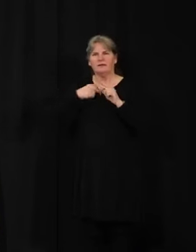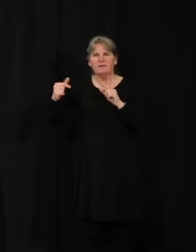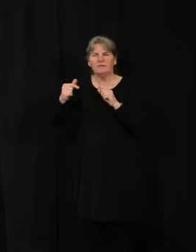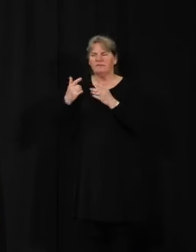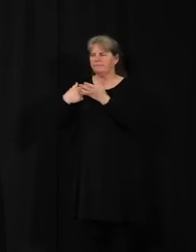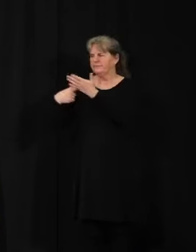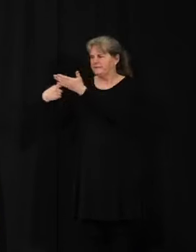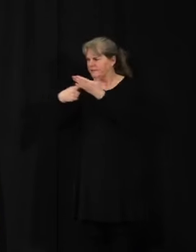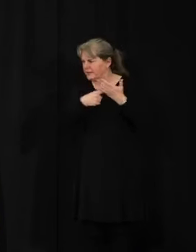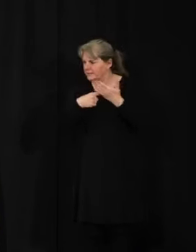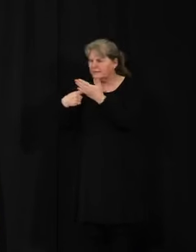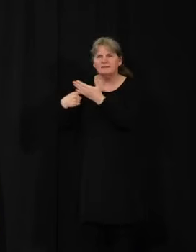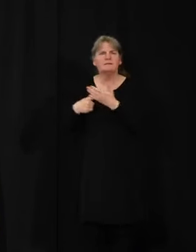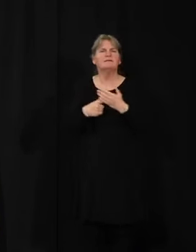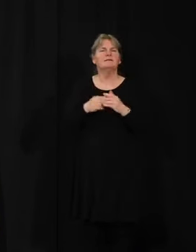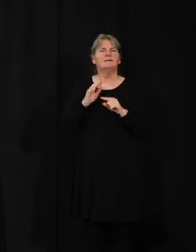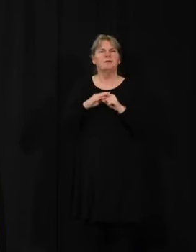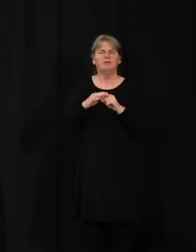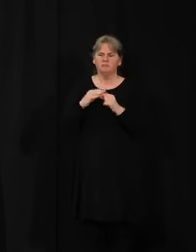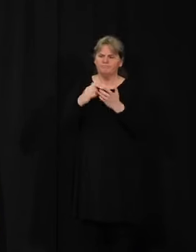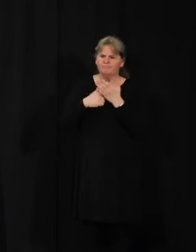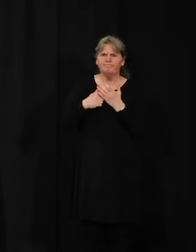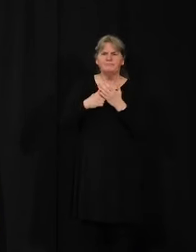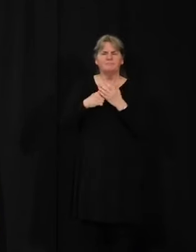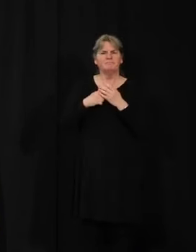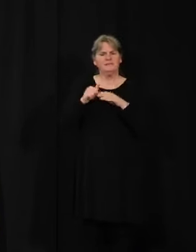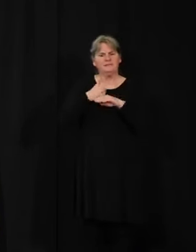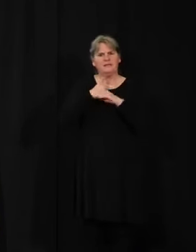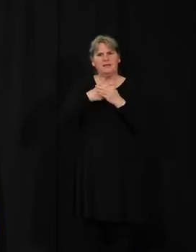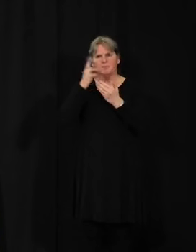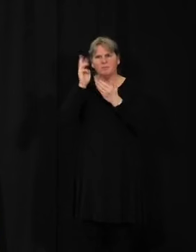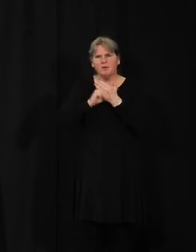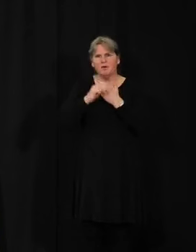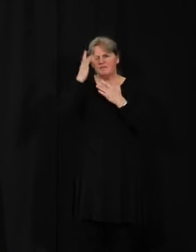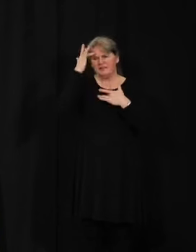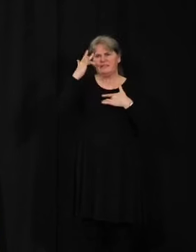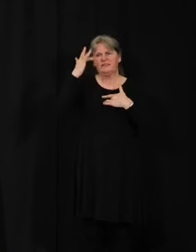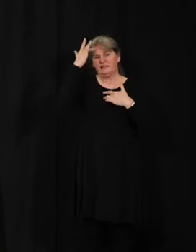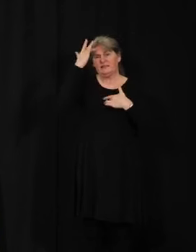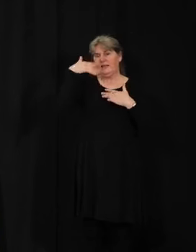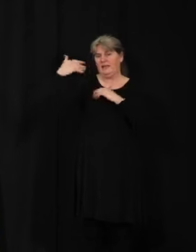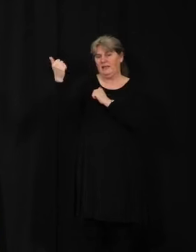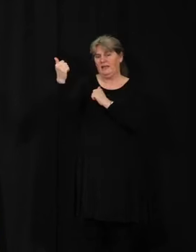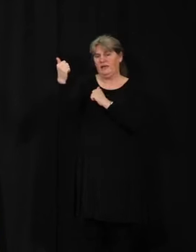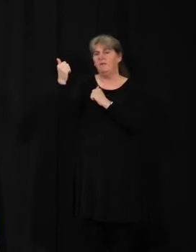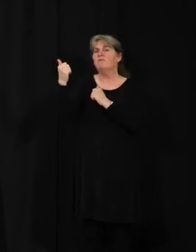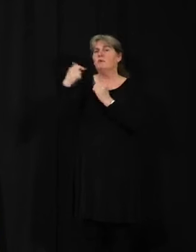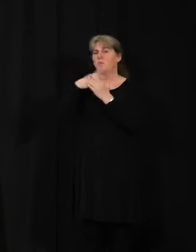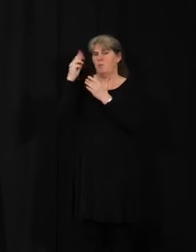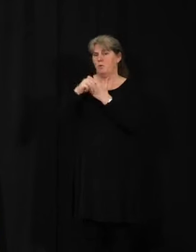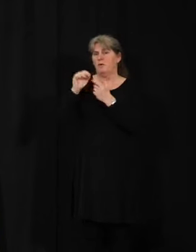We have had conversations in the past, and programs for sick leave provisions for workers in